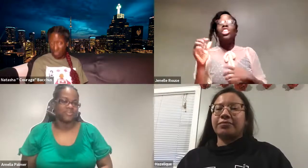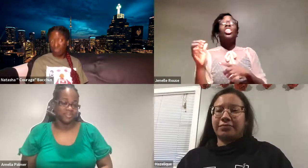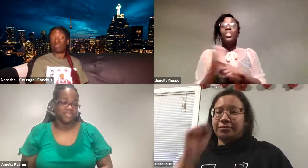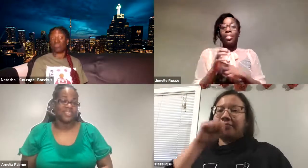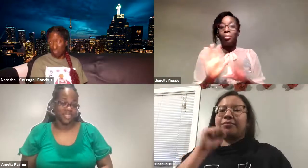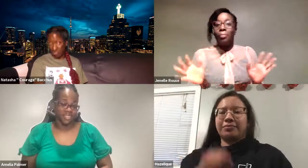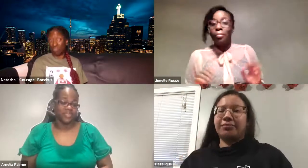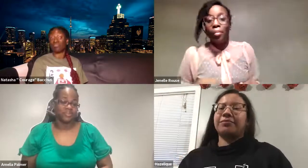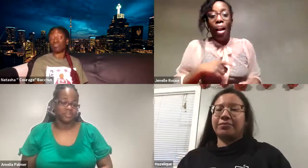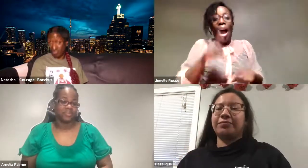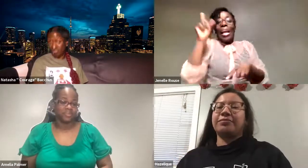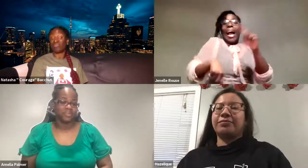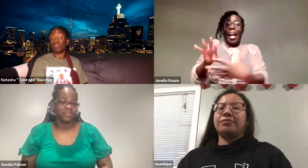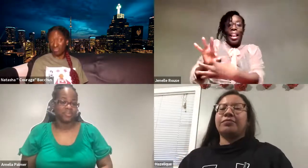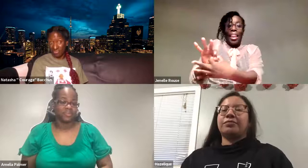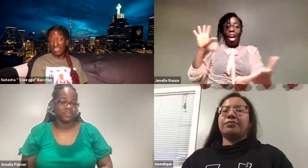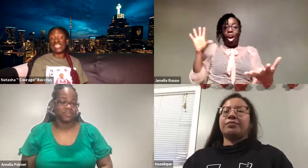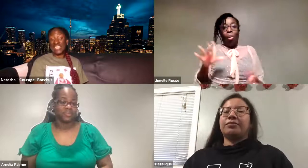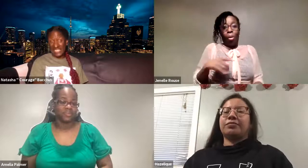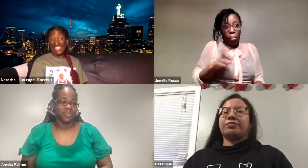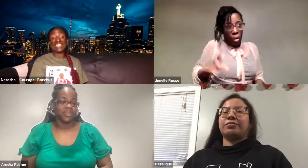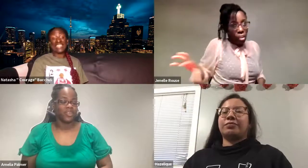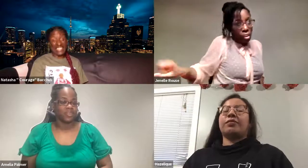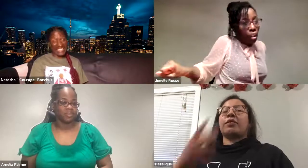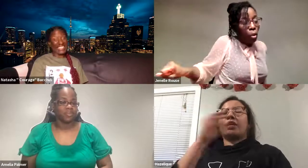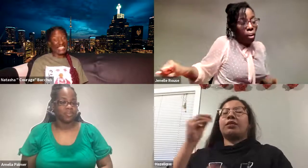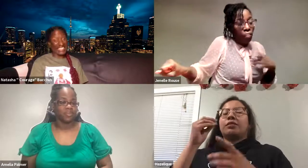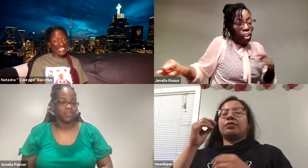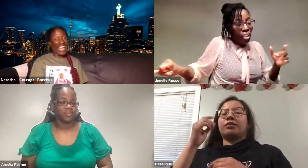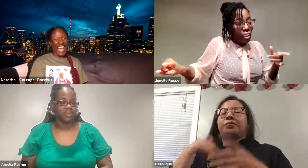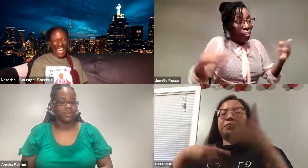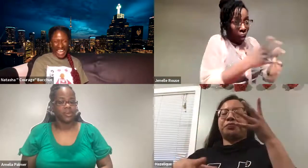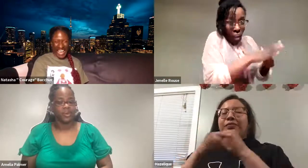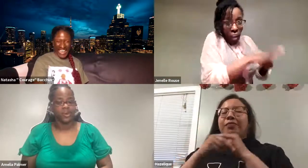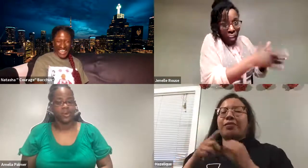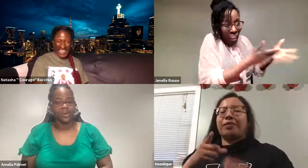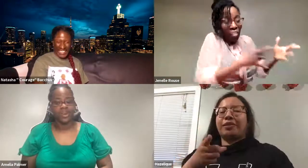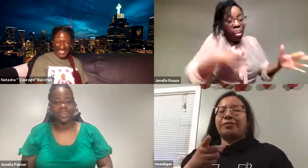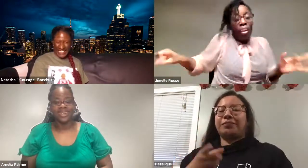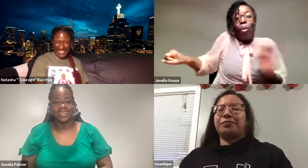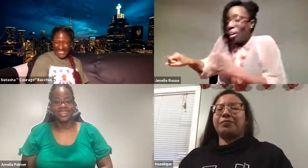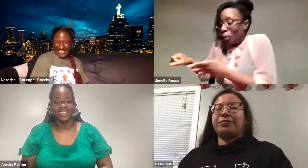is a form of communication. so i can't let go of language and say okay i'm gonna just do art,